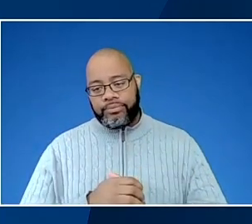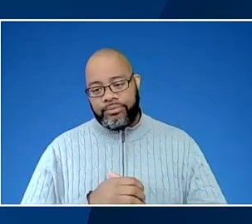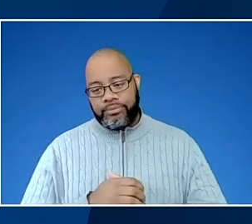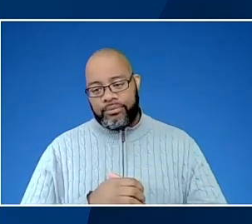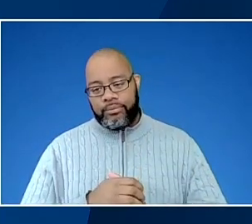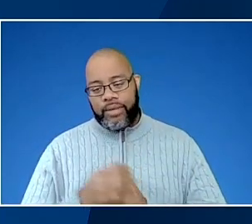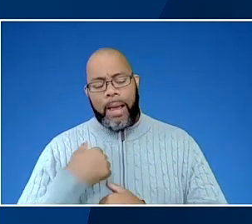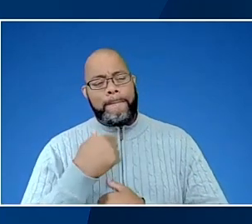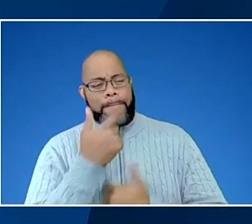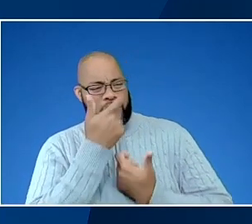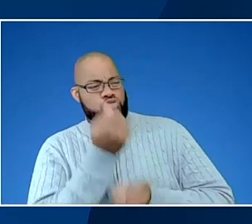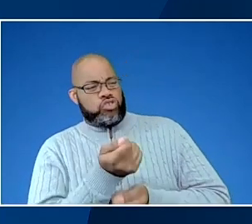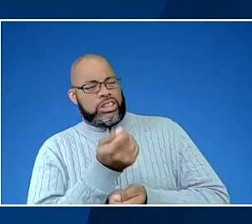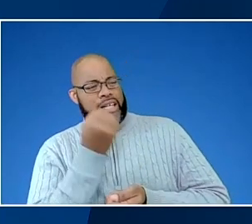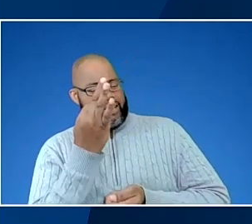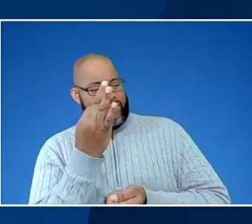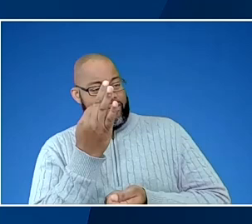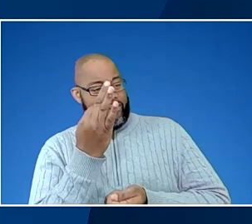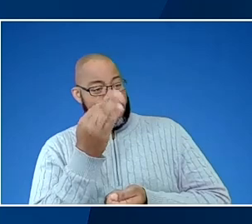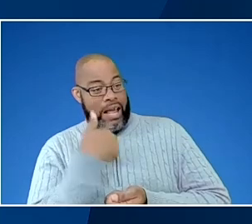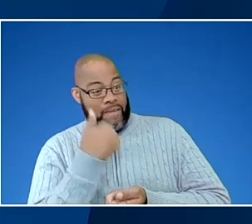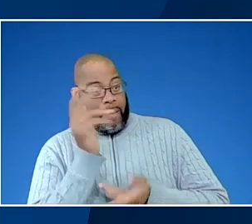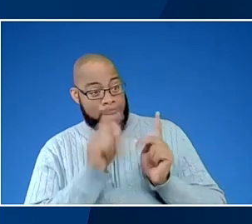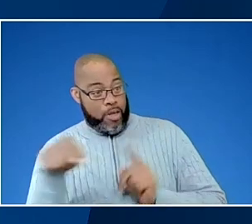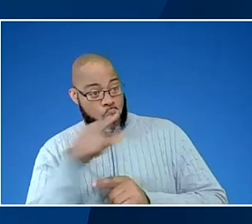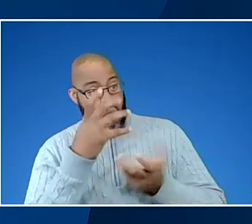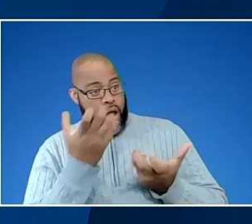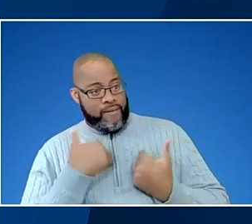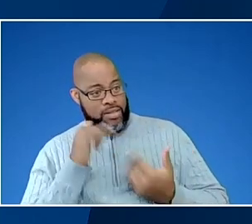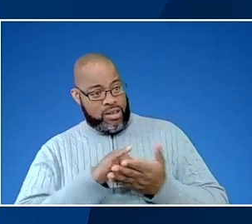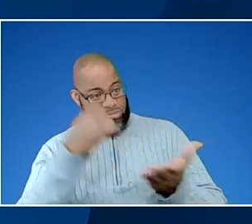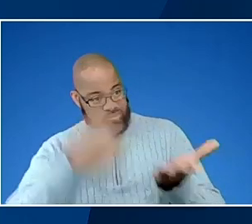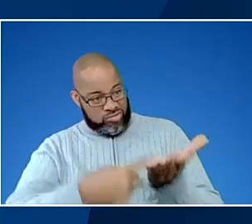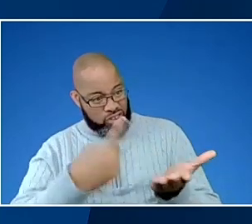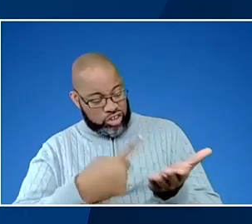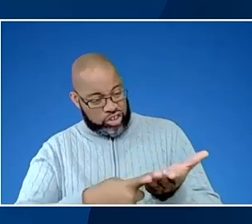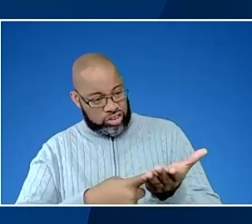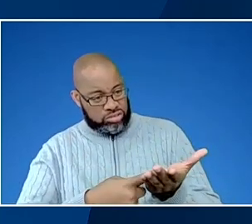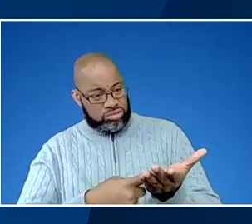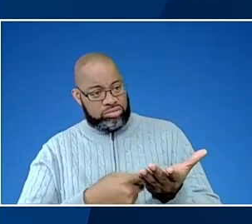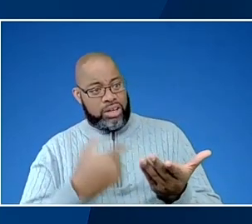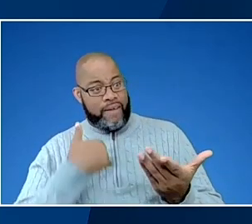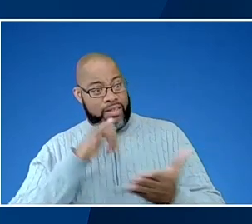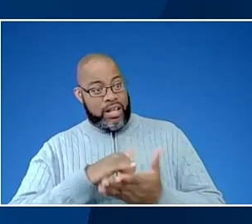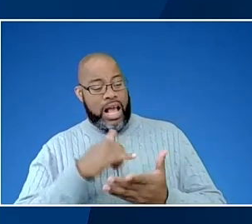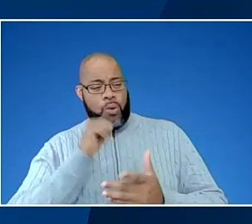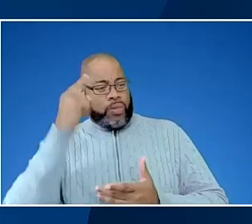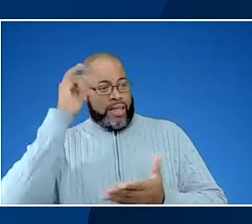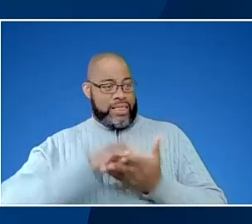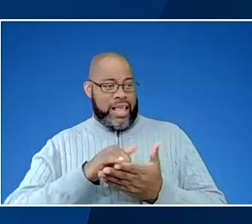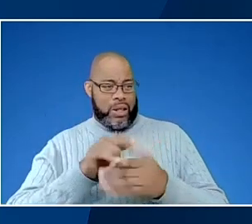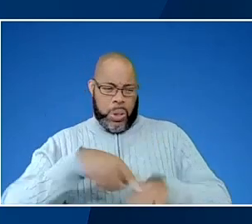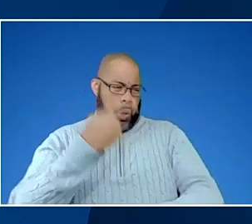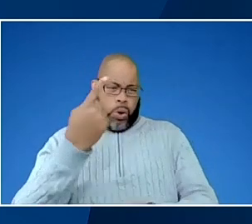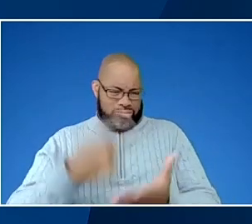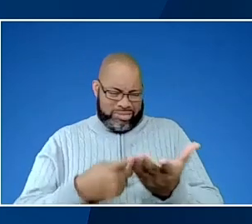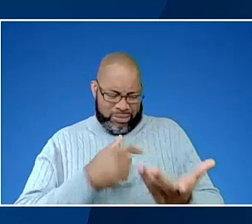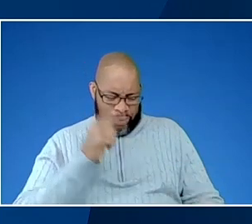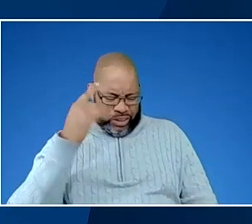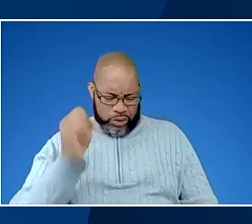interested if there are people who want to have that conversation and having that conversation. I don't think it would be very long, but. Okay. Okay.